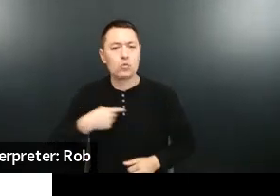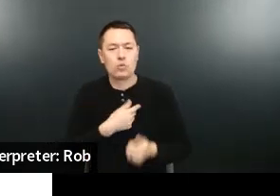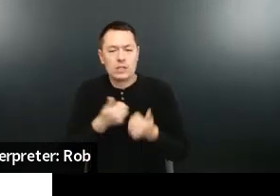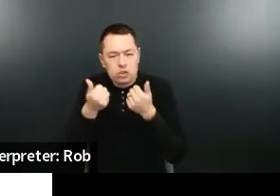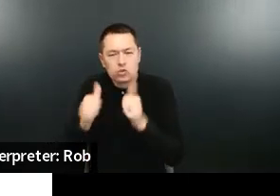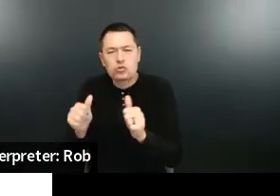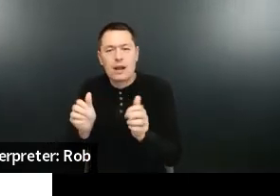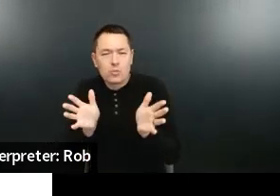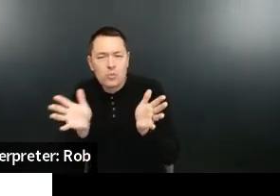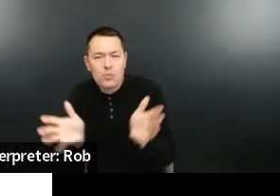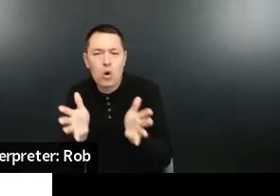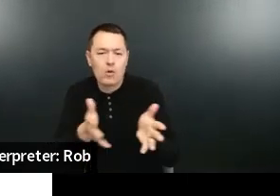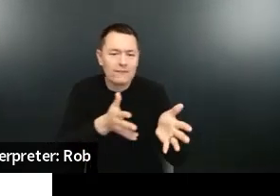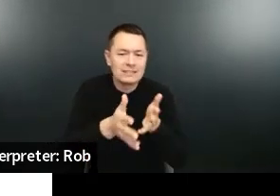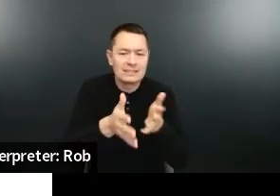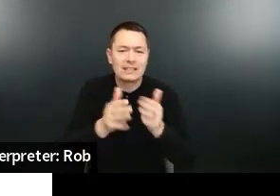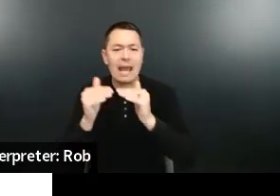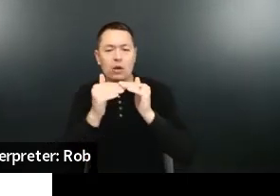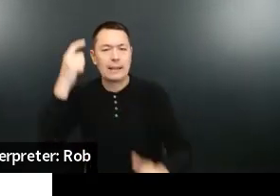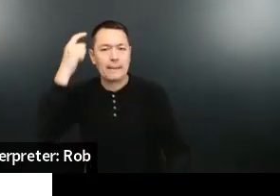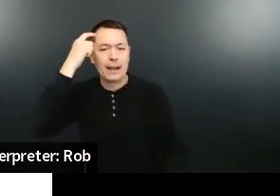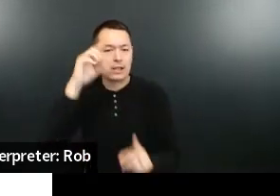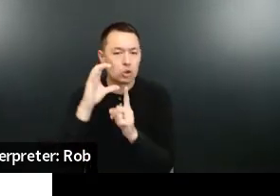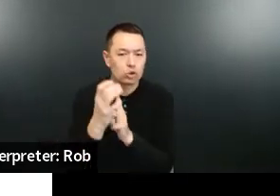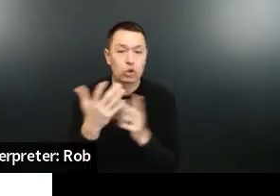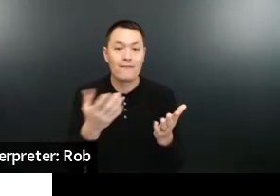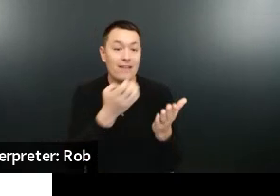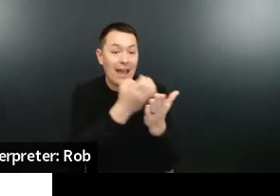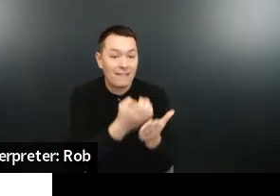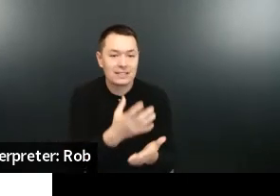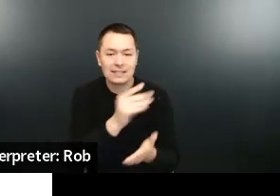and facilitate an equity minded culture of evidence and inquiry in which accurate,